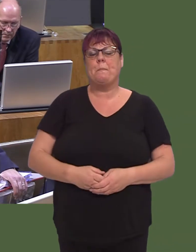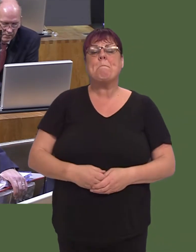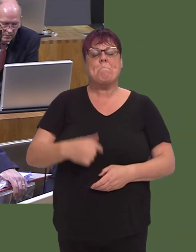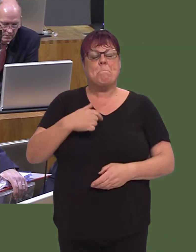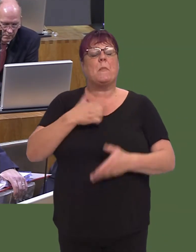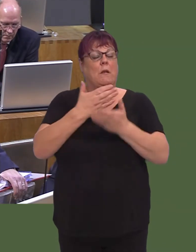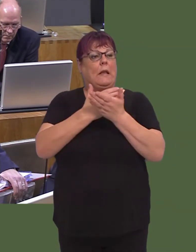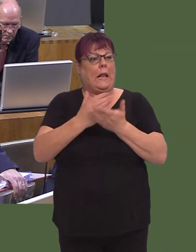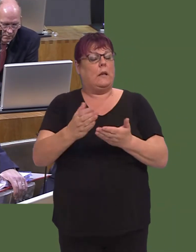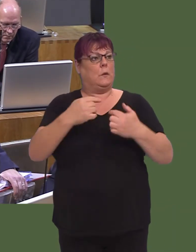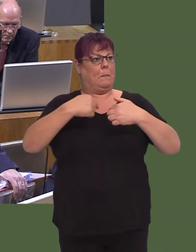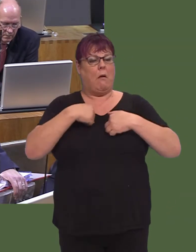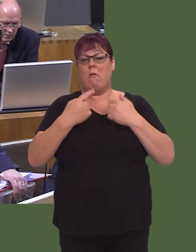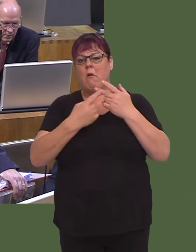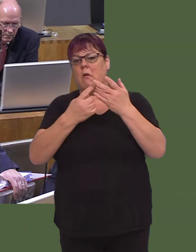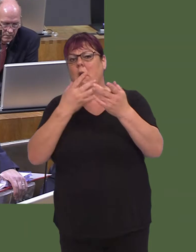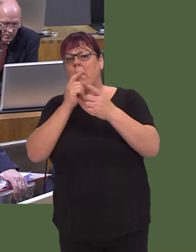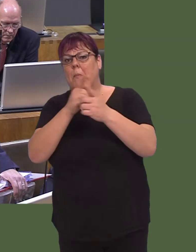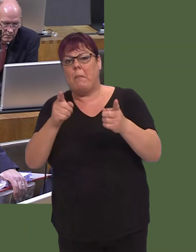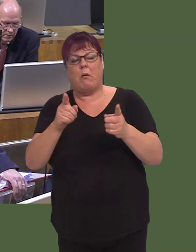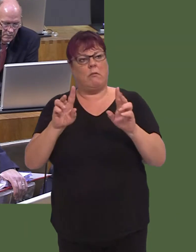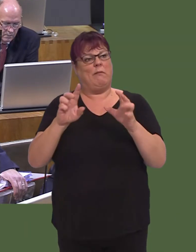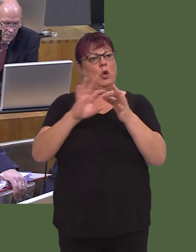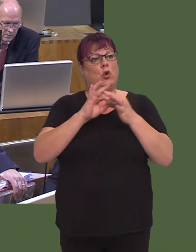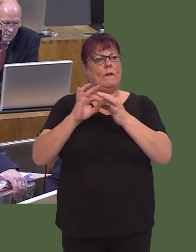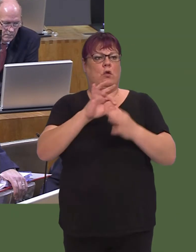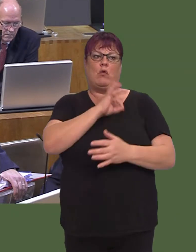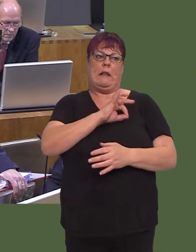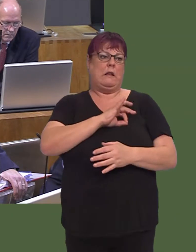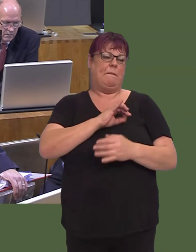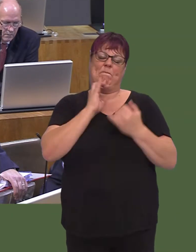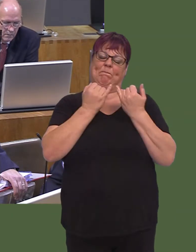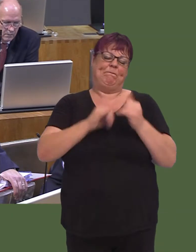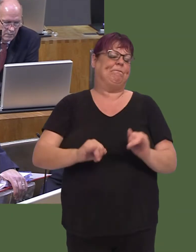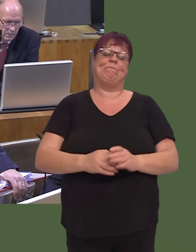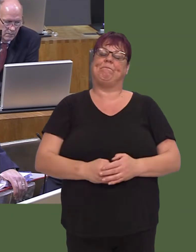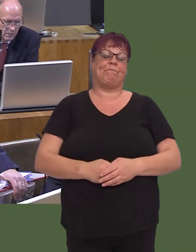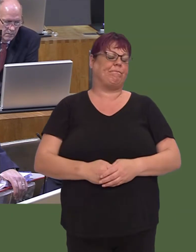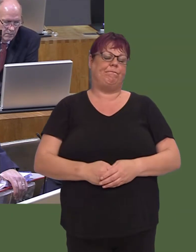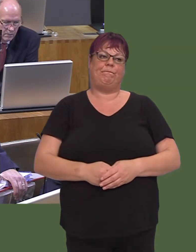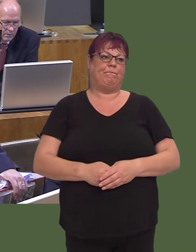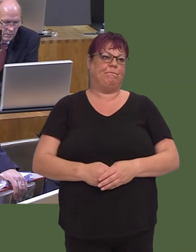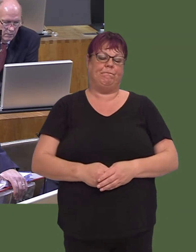But, yes, it's quite clear to me and to many in this Chamber, that universal credit as it currently stands has not worked.